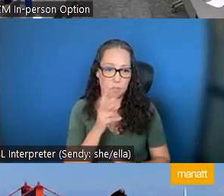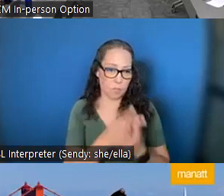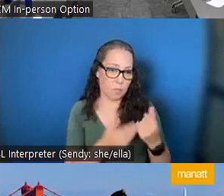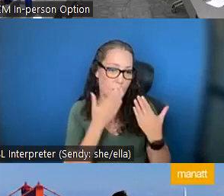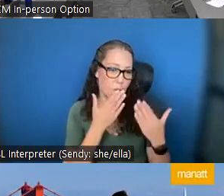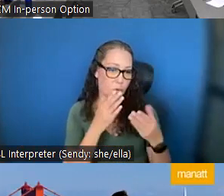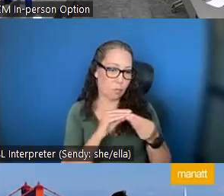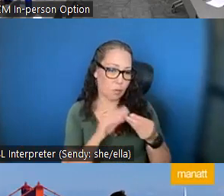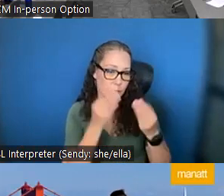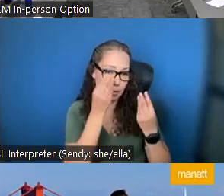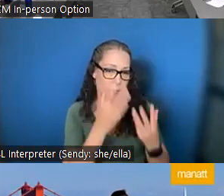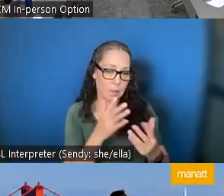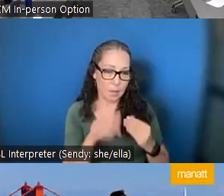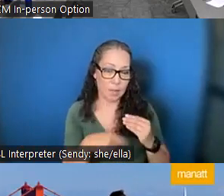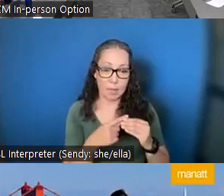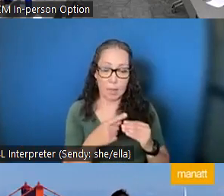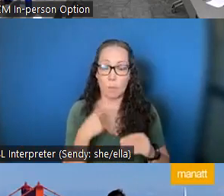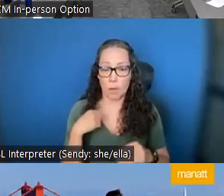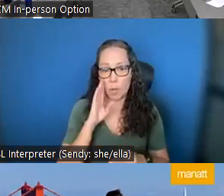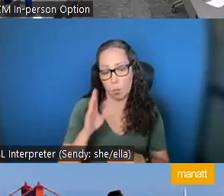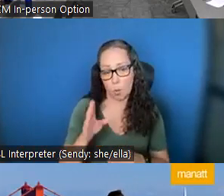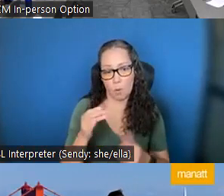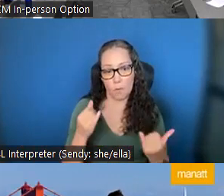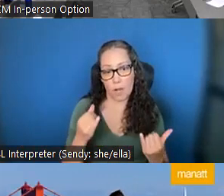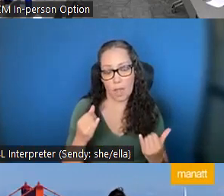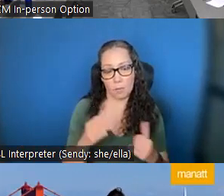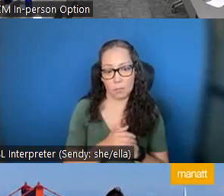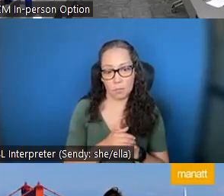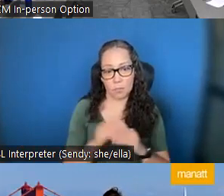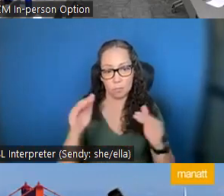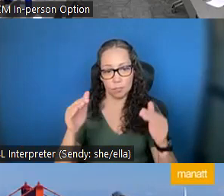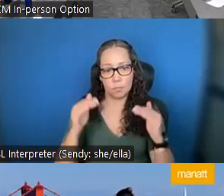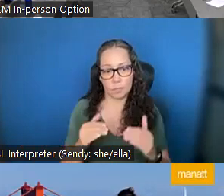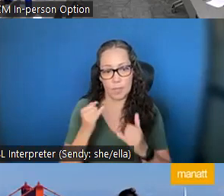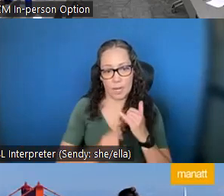on that front but we will for now uh move to the two last sections that I know we want to get to